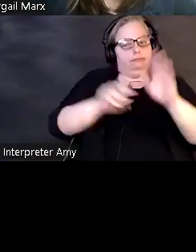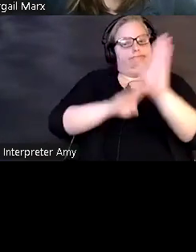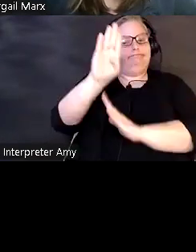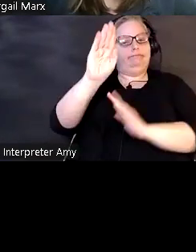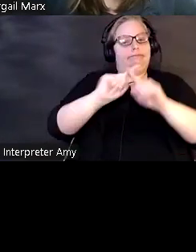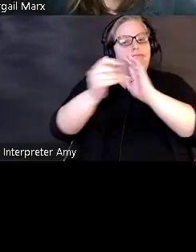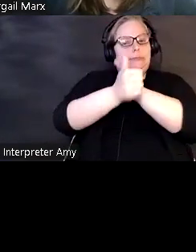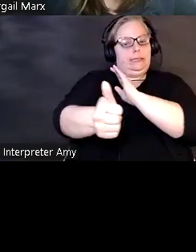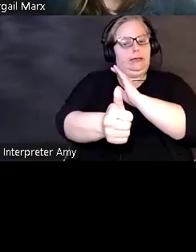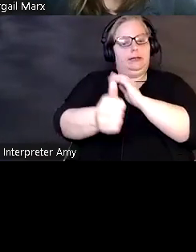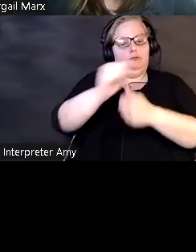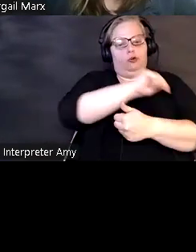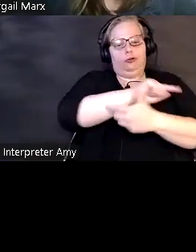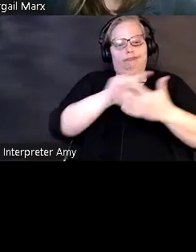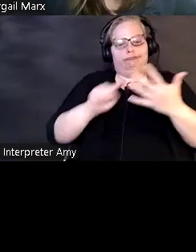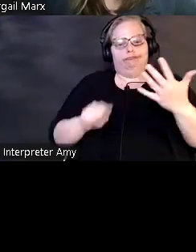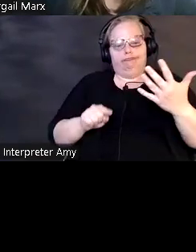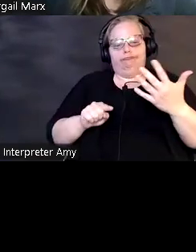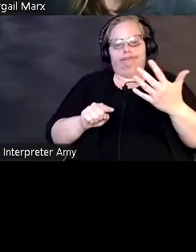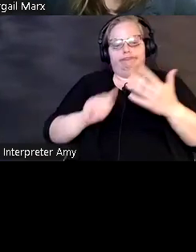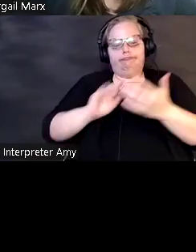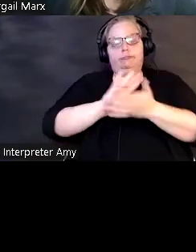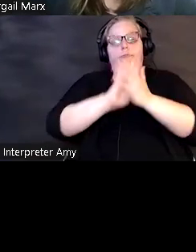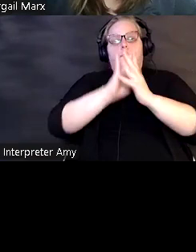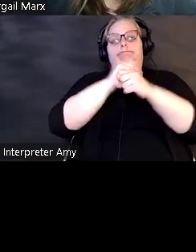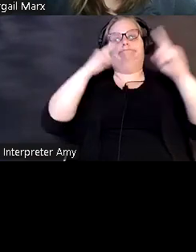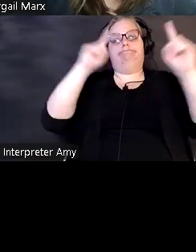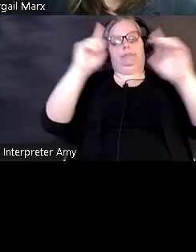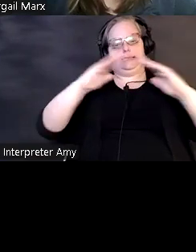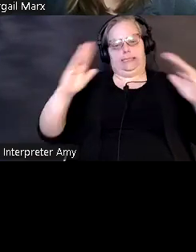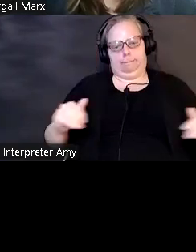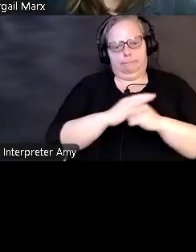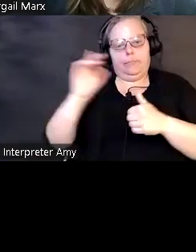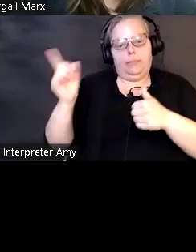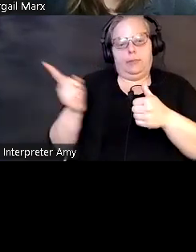really to make the system usable. So the first competency is linguistic competency.